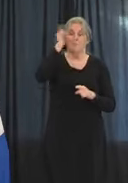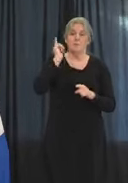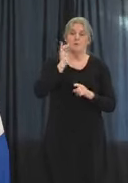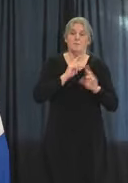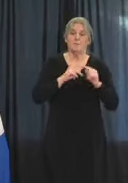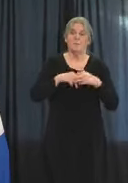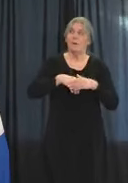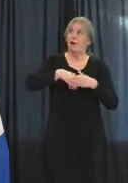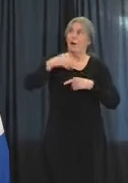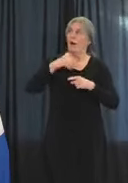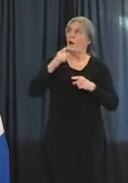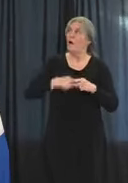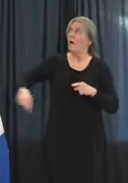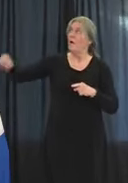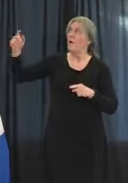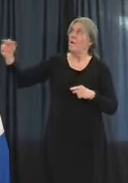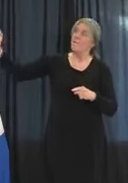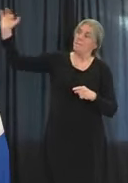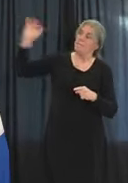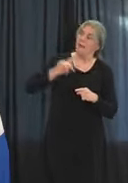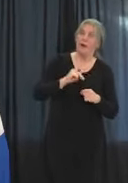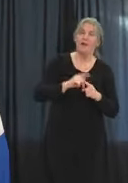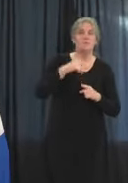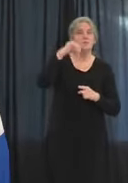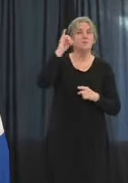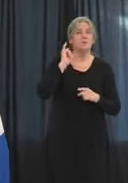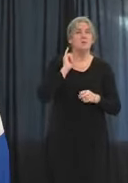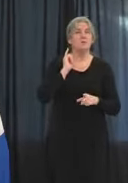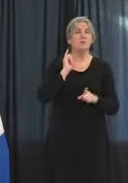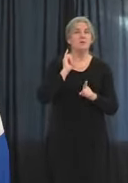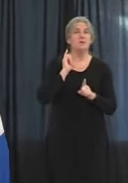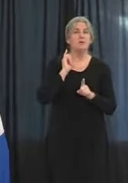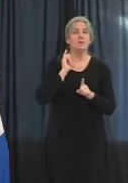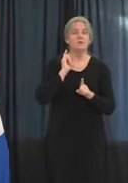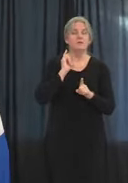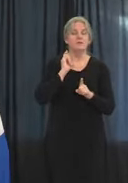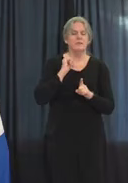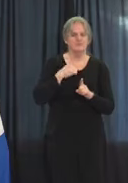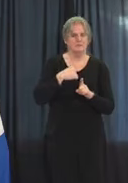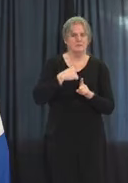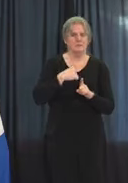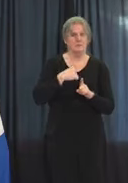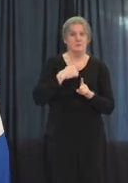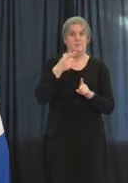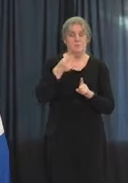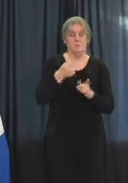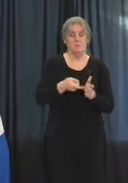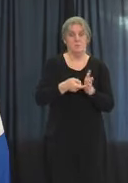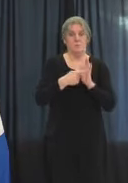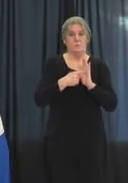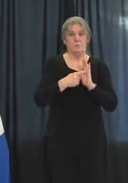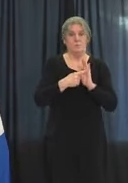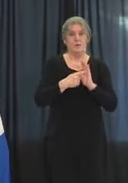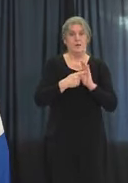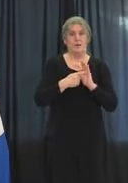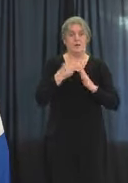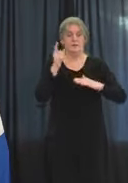home and visitors to the territory, when I said that you're required to self isolate